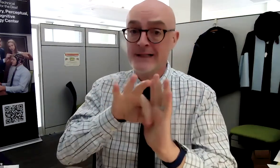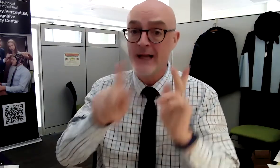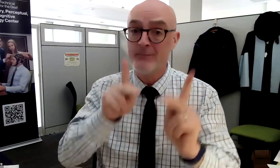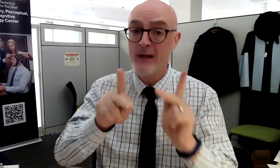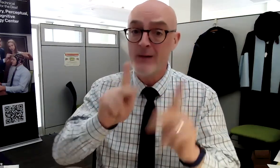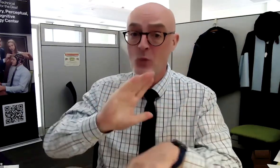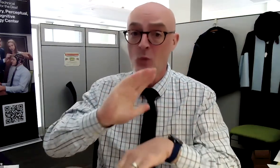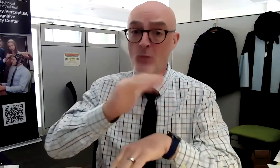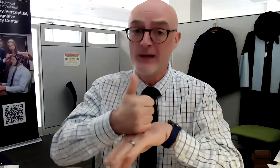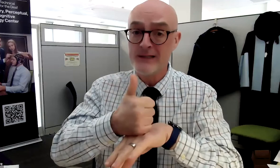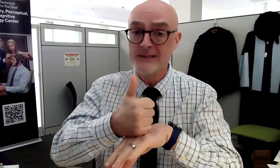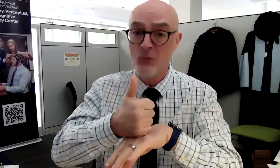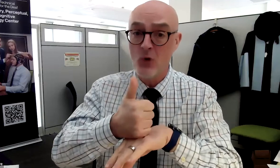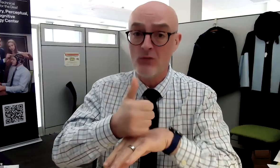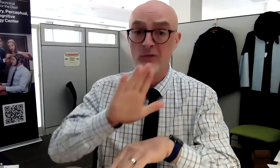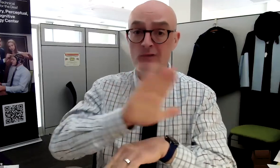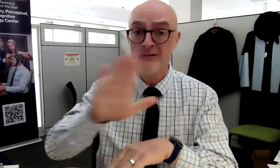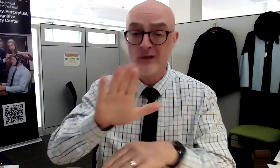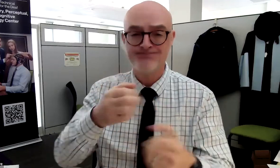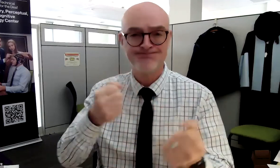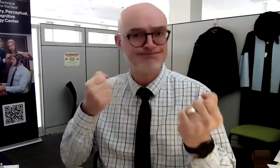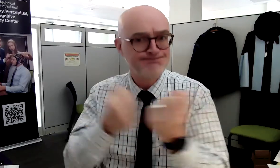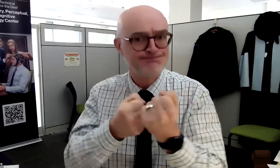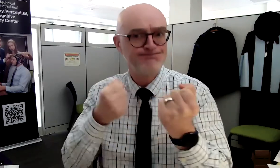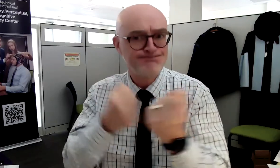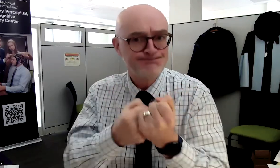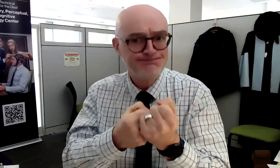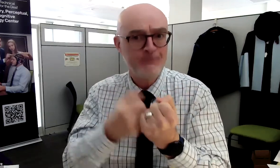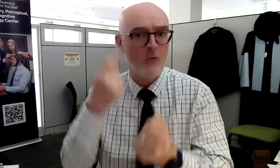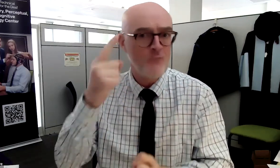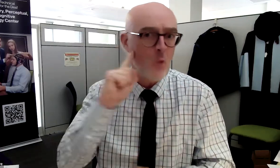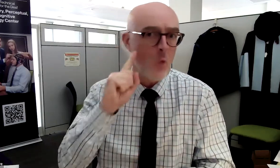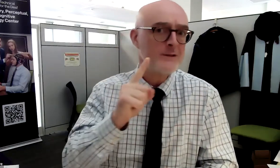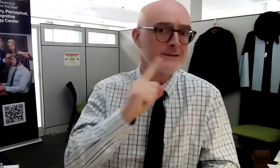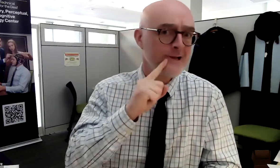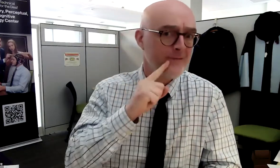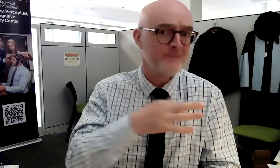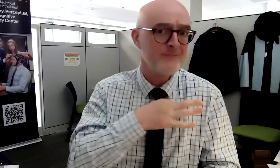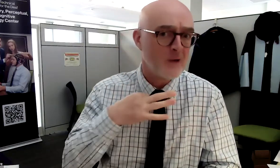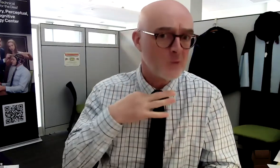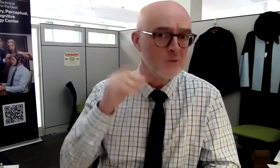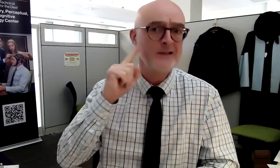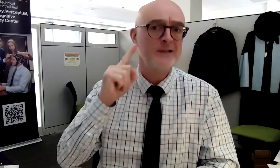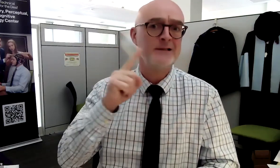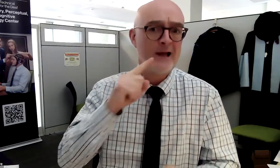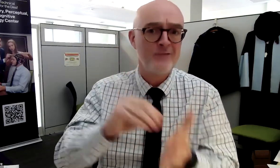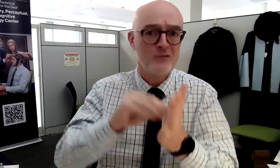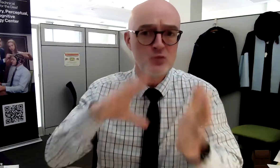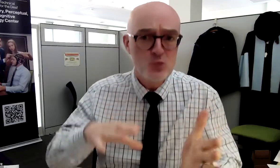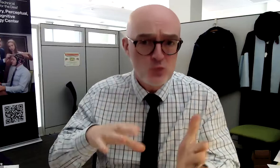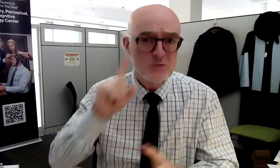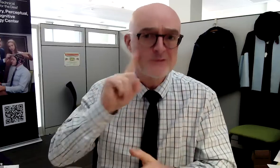based on their support of Deaf faculty, Deaf students,